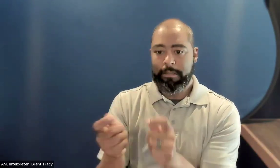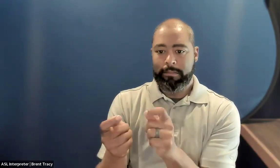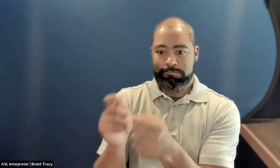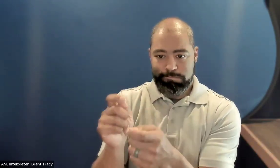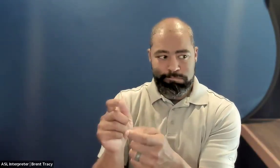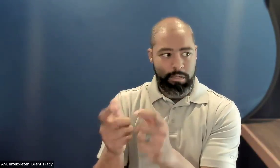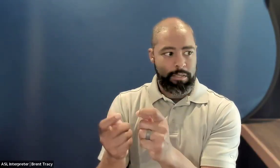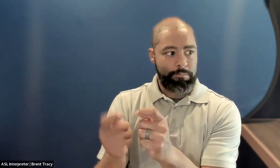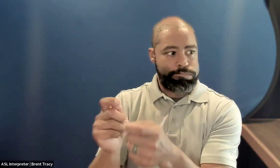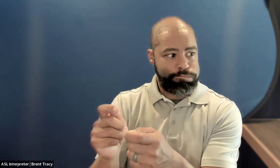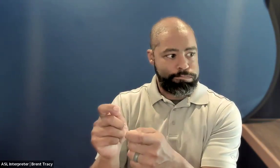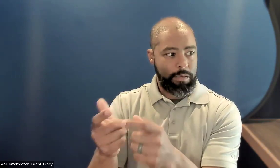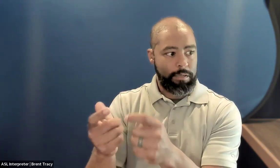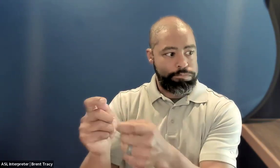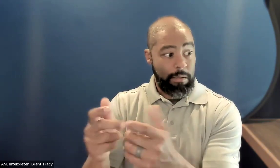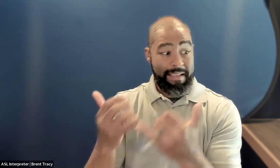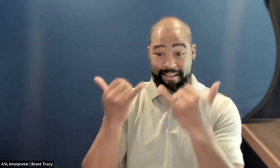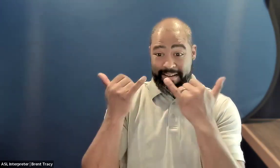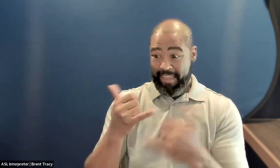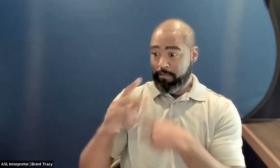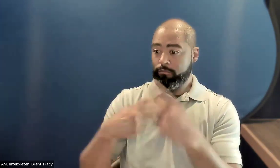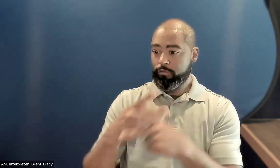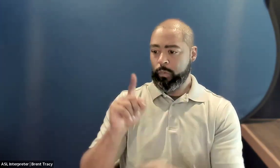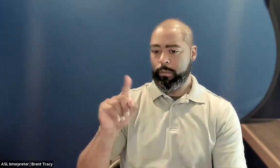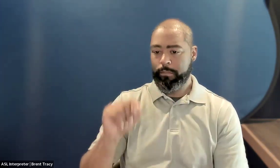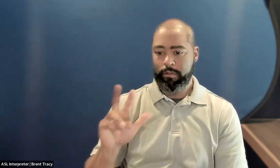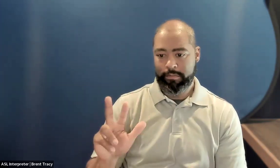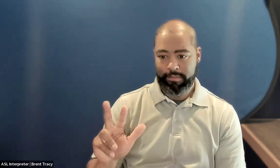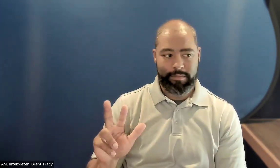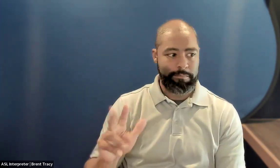This version will add updates to the temperature design standards